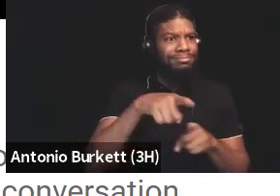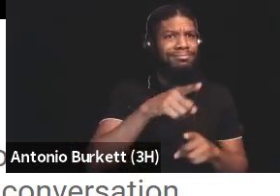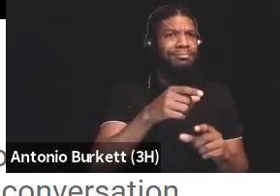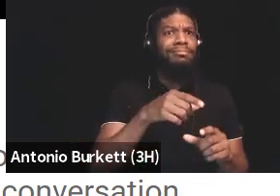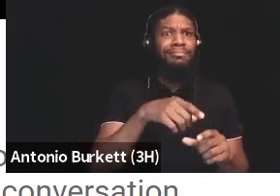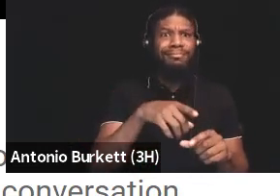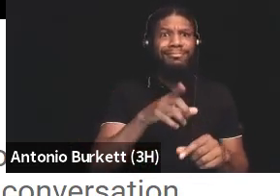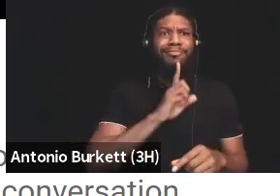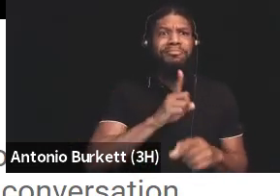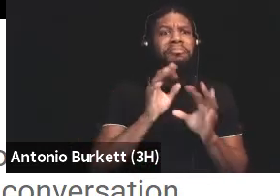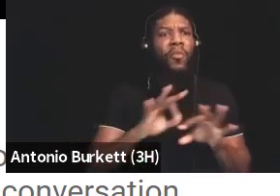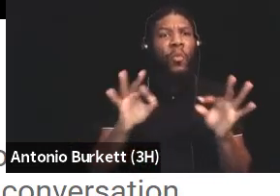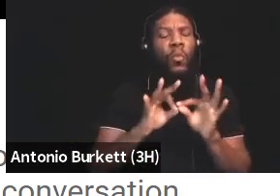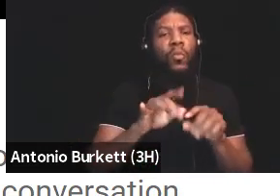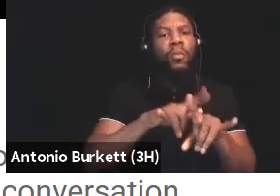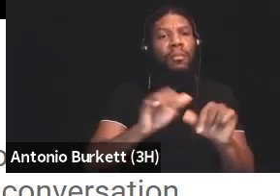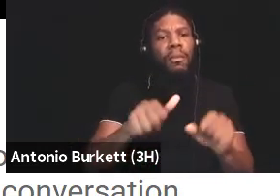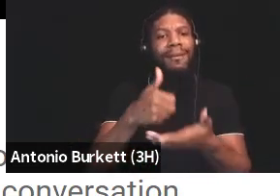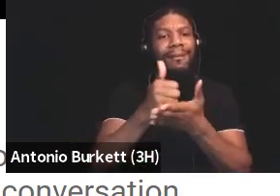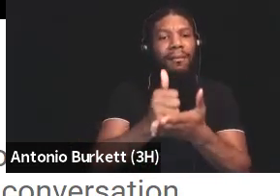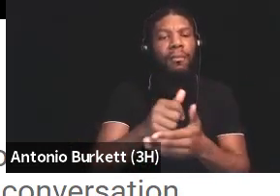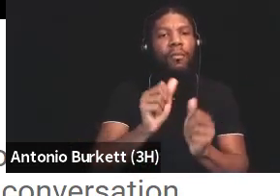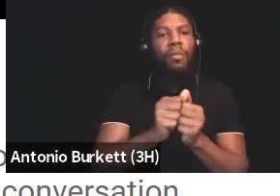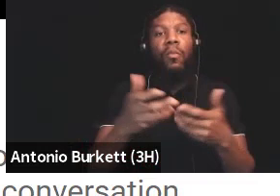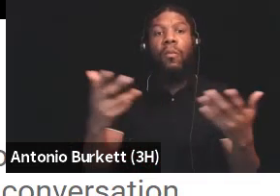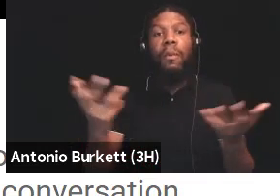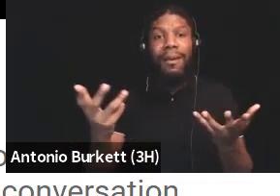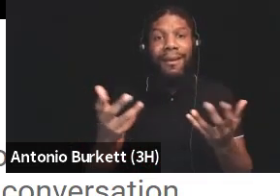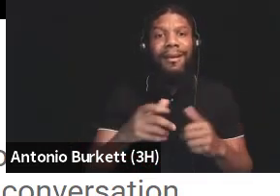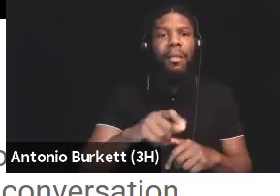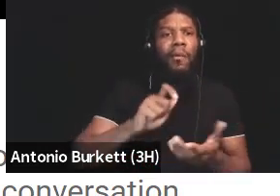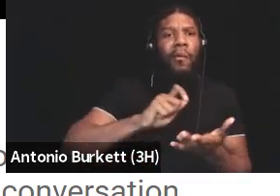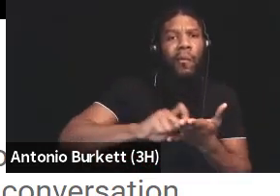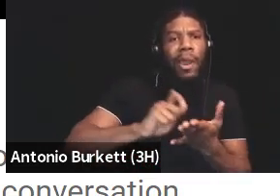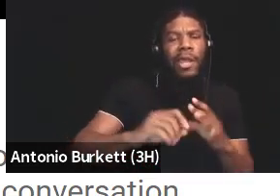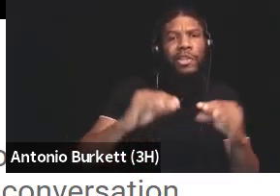and can also help to facilitate that. That writing instruction is not just something